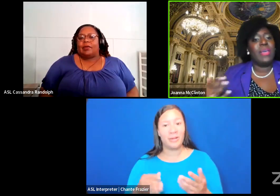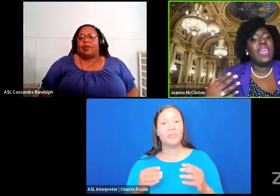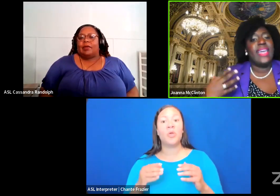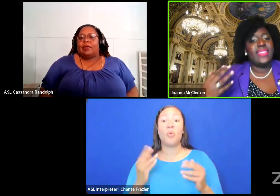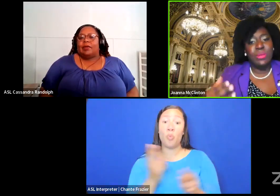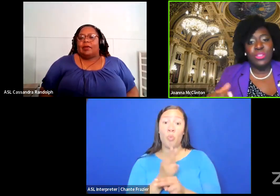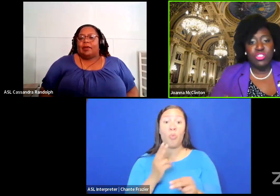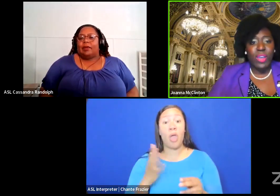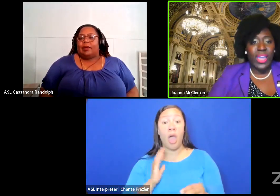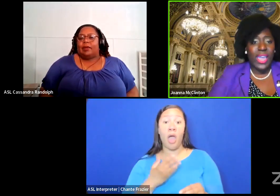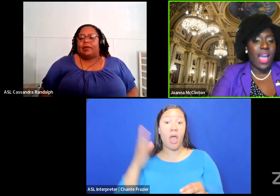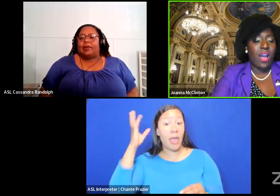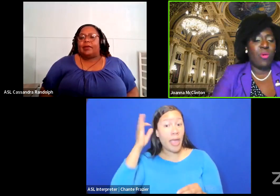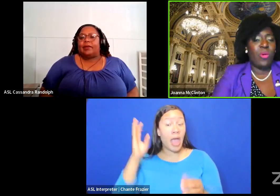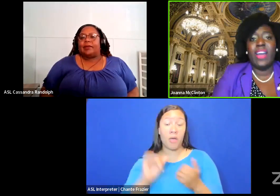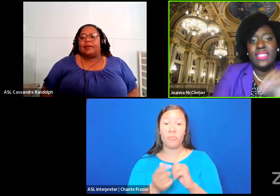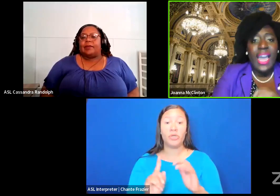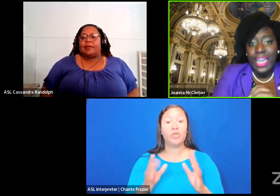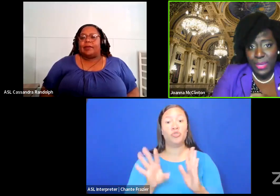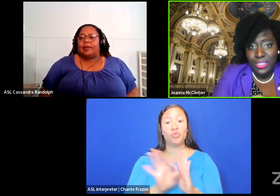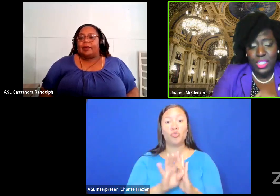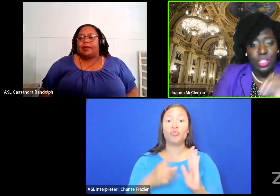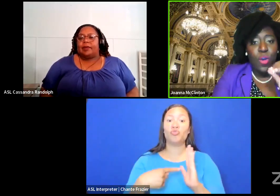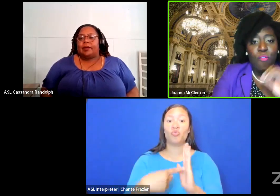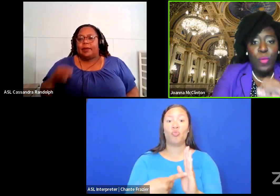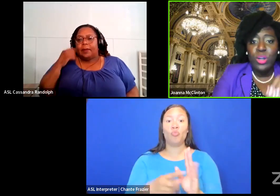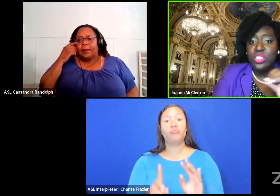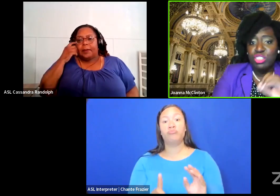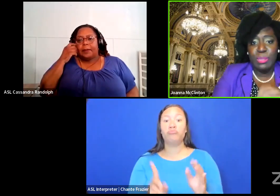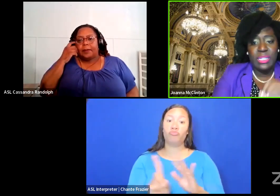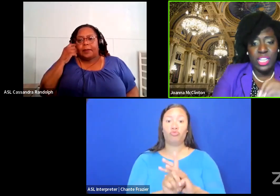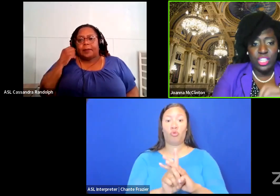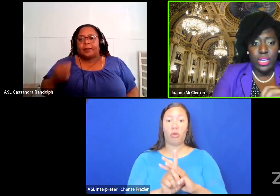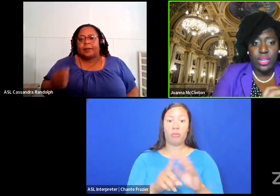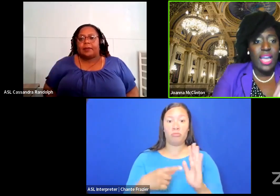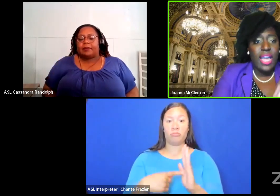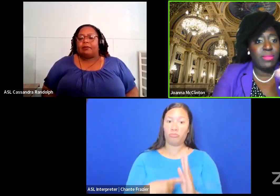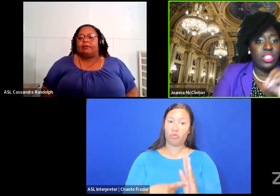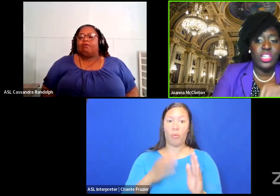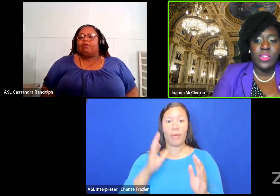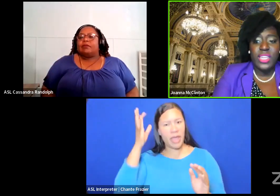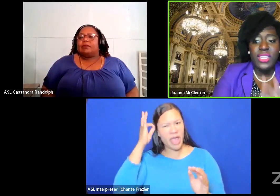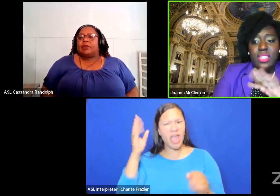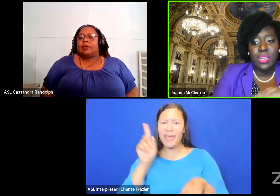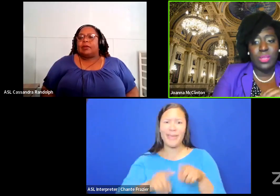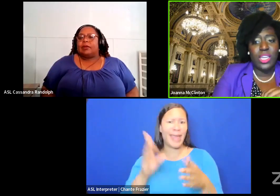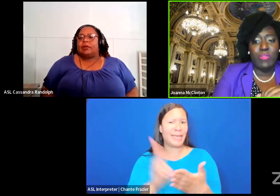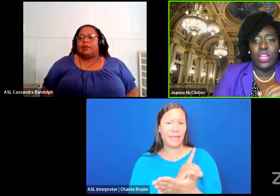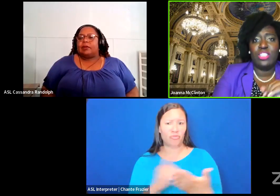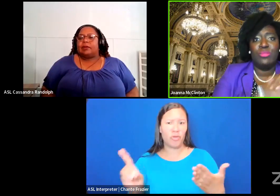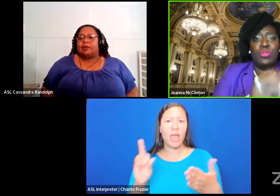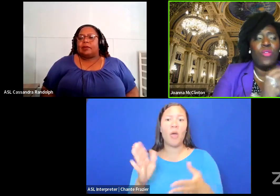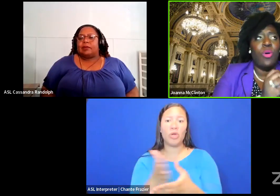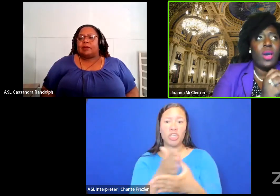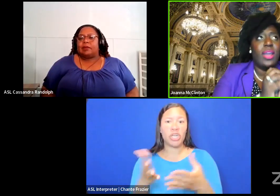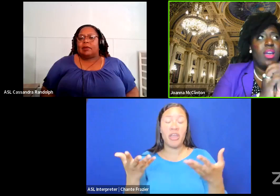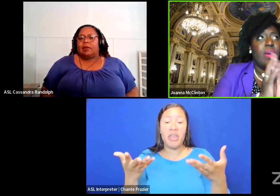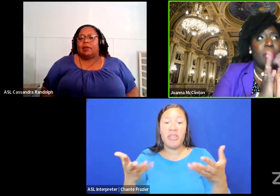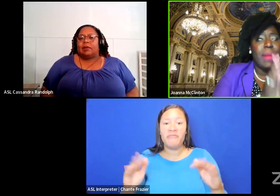protection in the human relations code you all know better than me how we choose